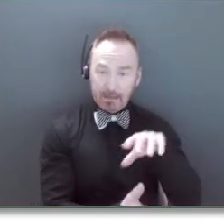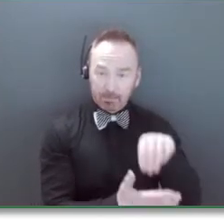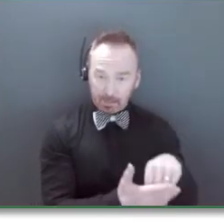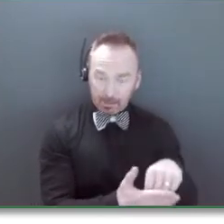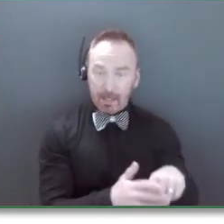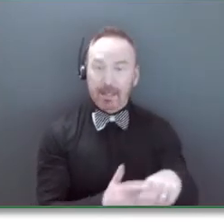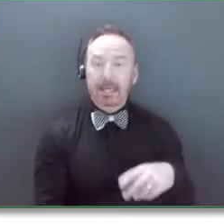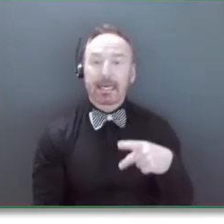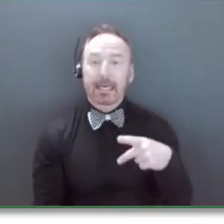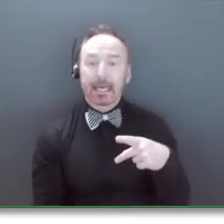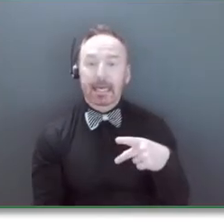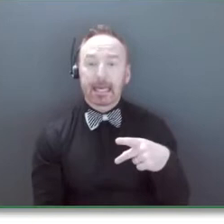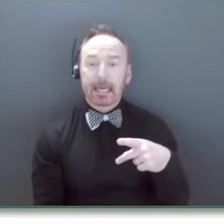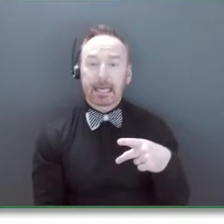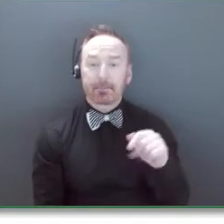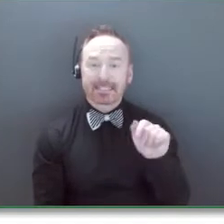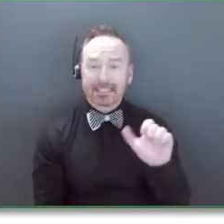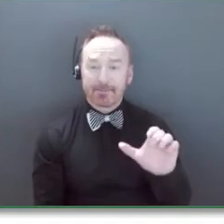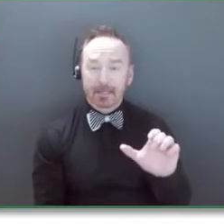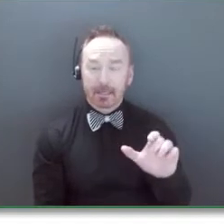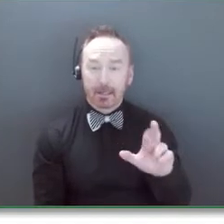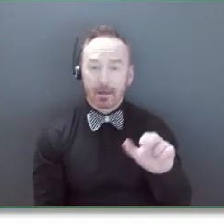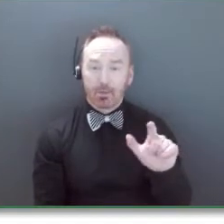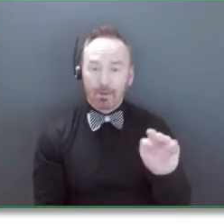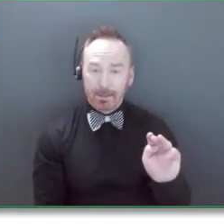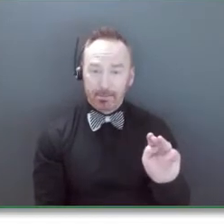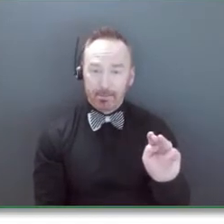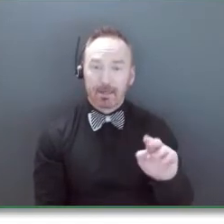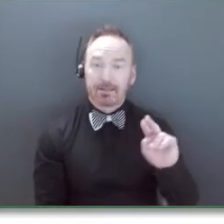Reserve. It's actually a very very challenging